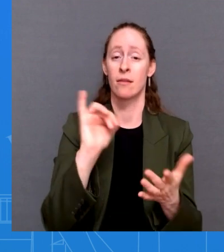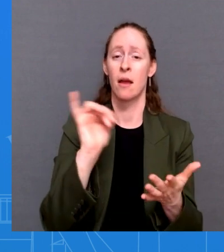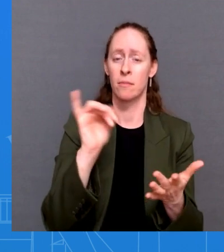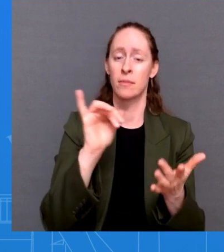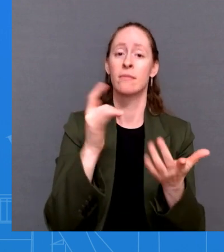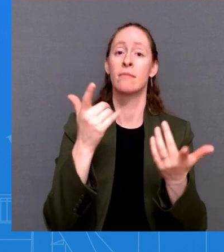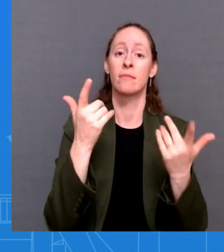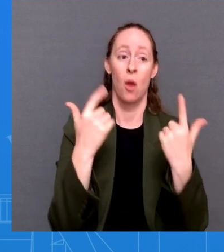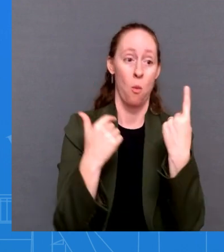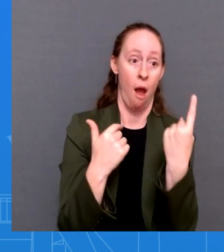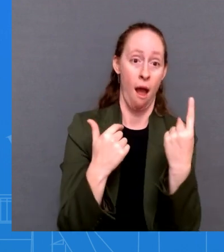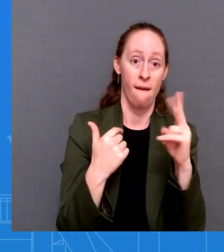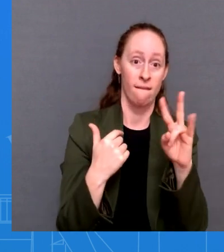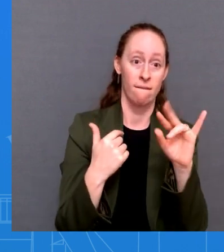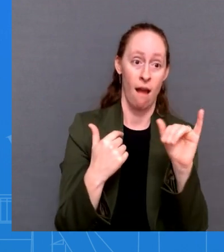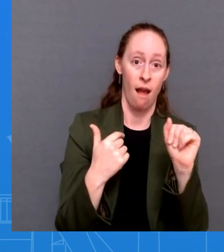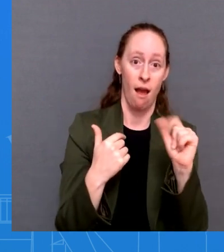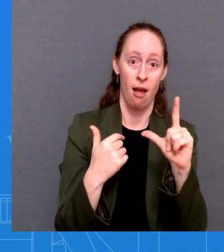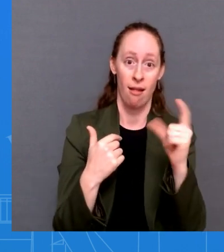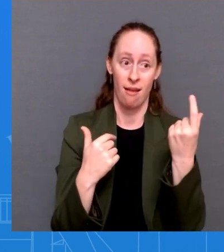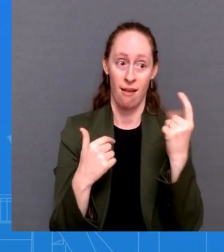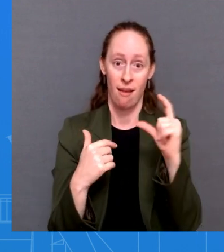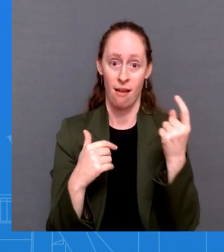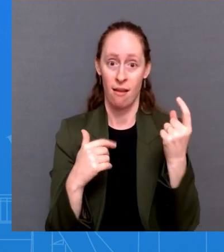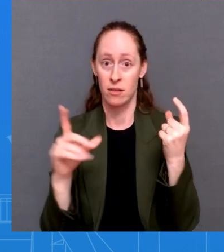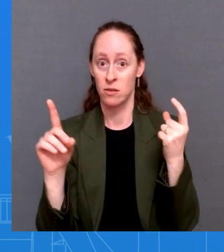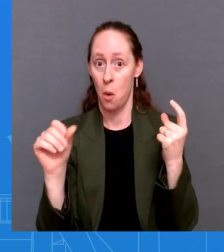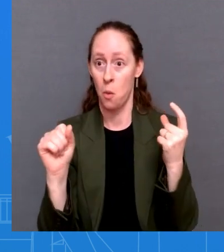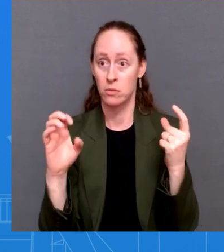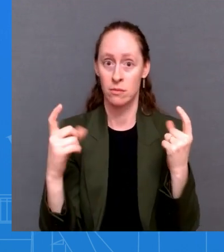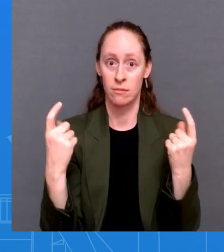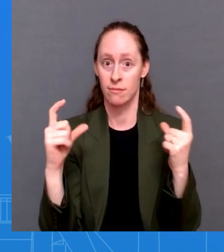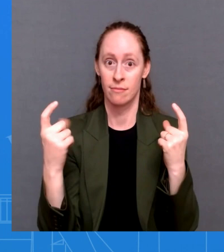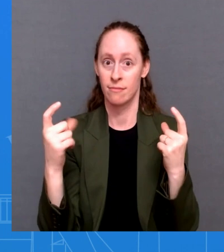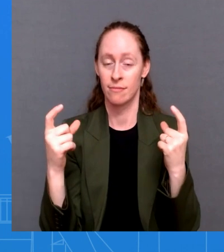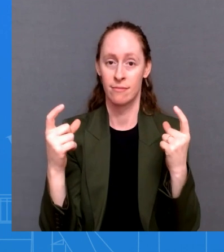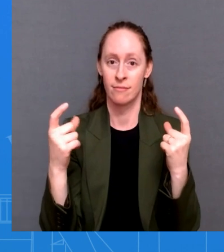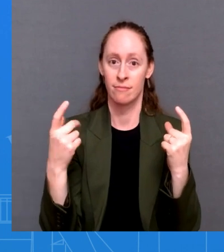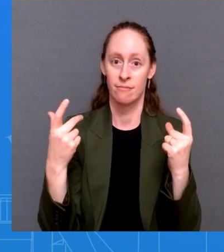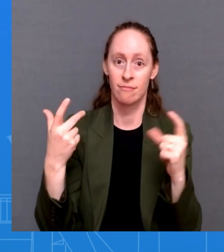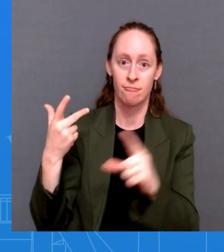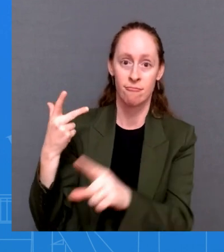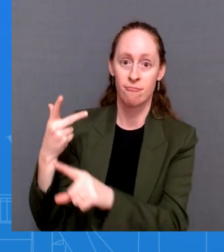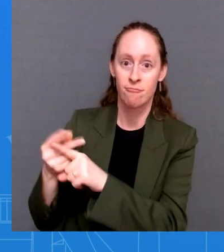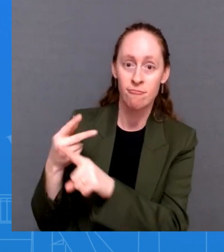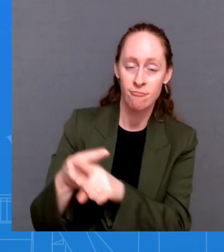that they're able to give in arms based on the number of vials that they've gotten as well. So regardless of how many they pull because of that buffer,